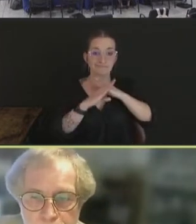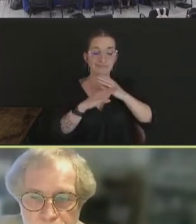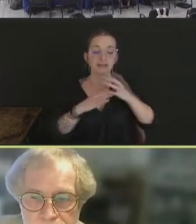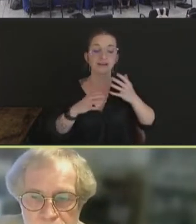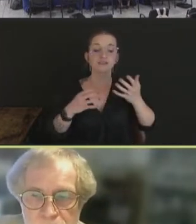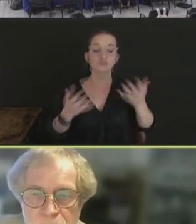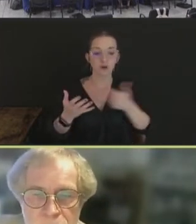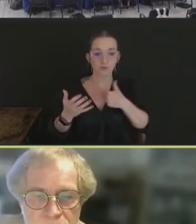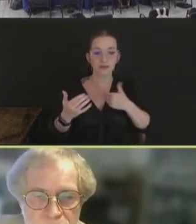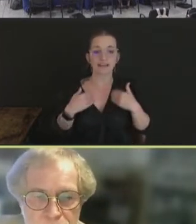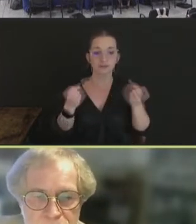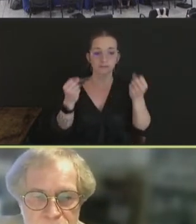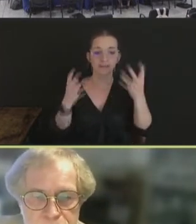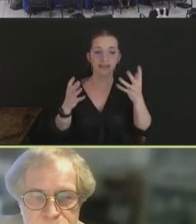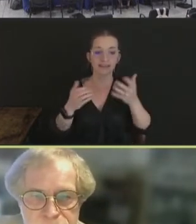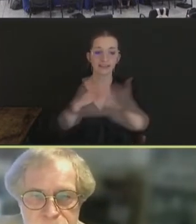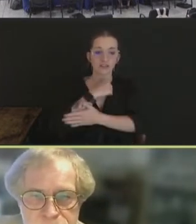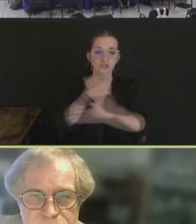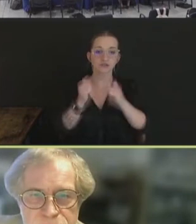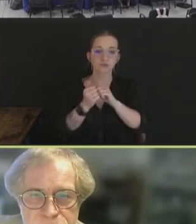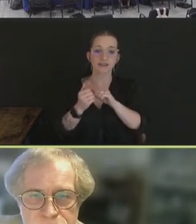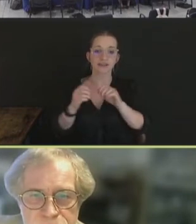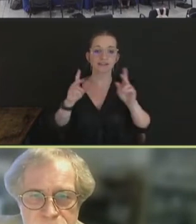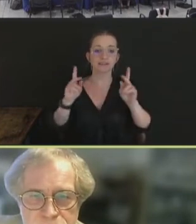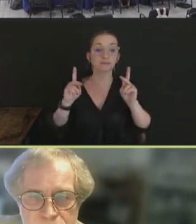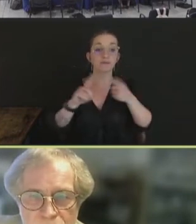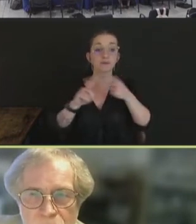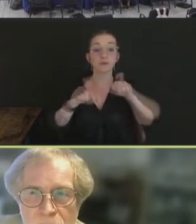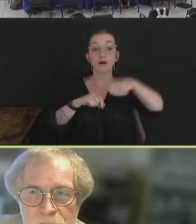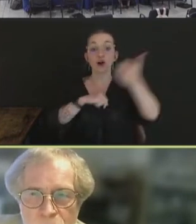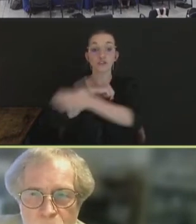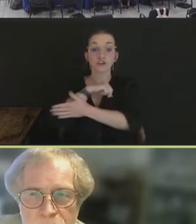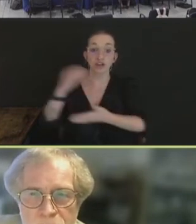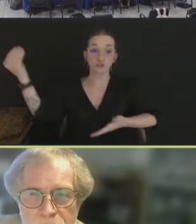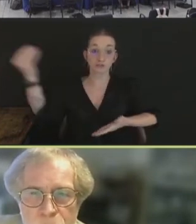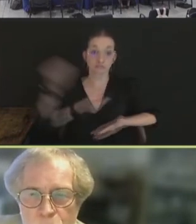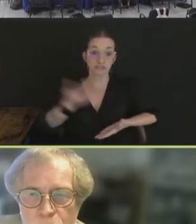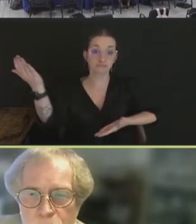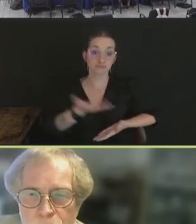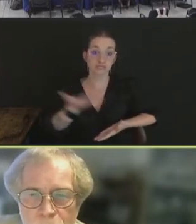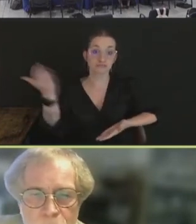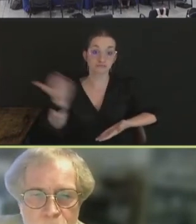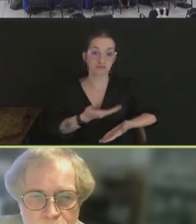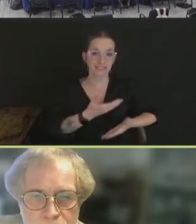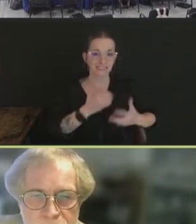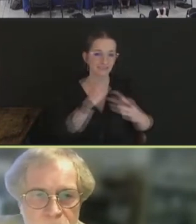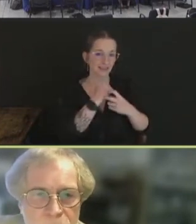Next, please. So, I want to give you where we are currently.